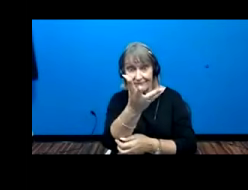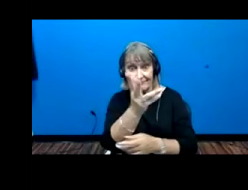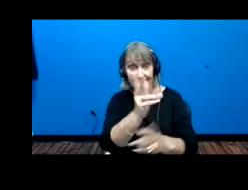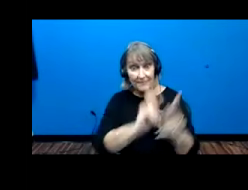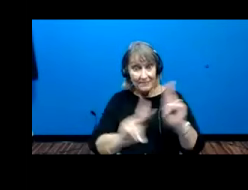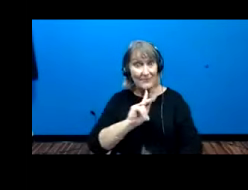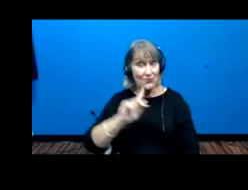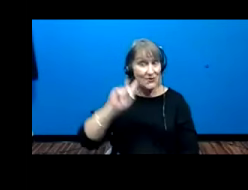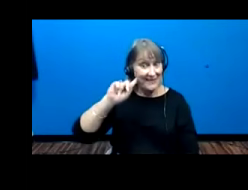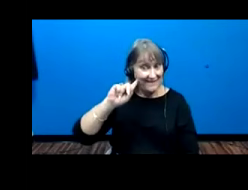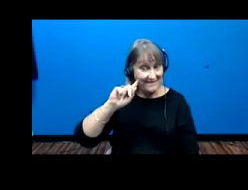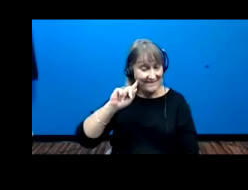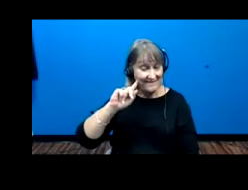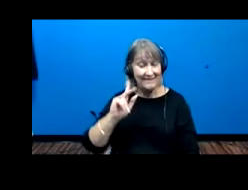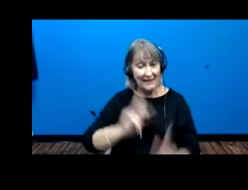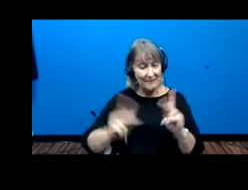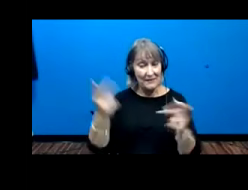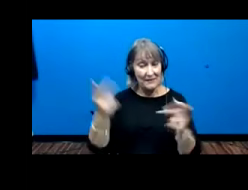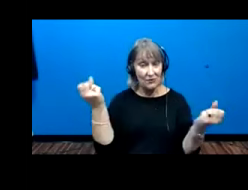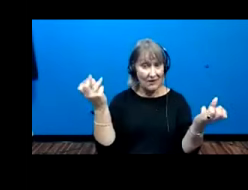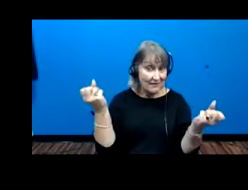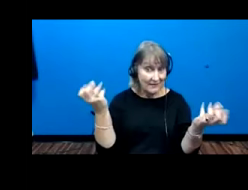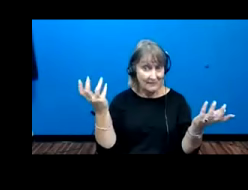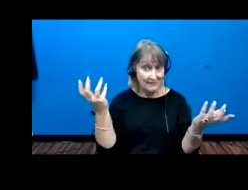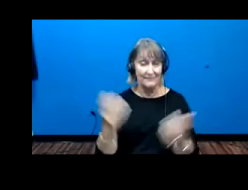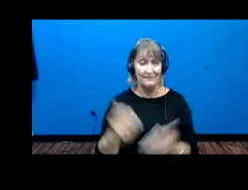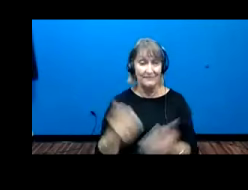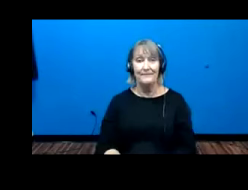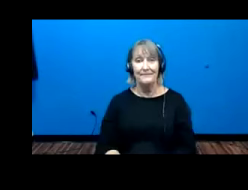and our community of folks who use ASL. Liz?